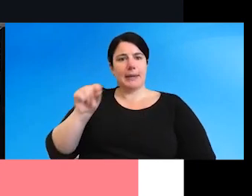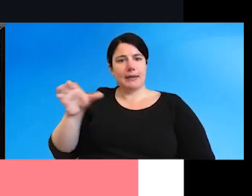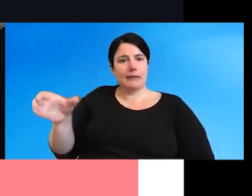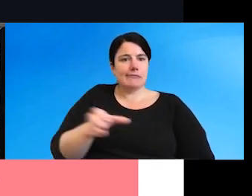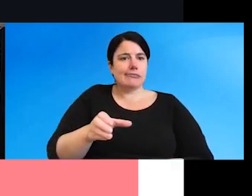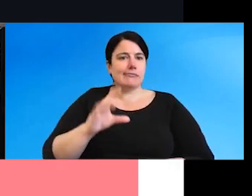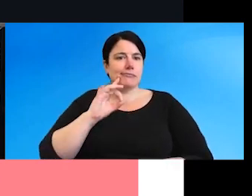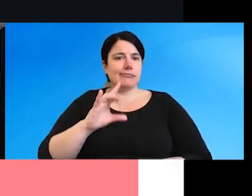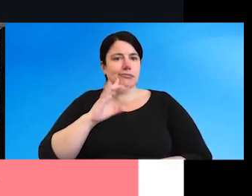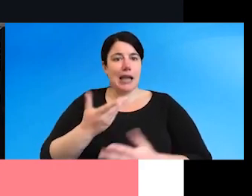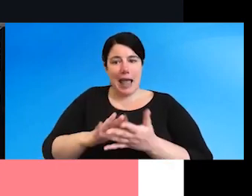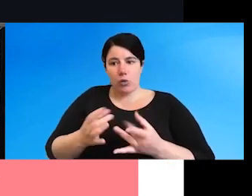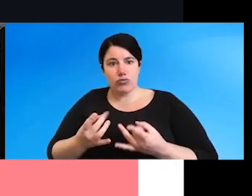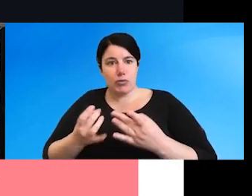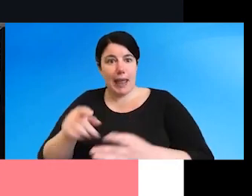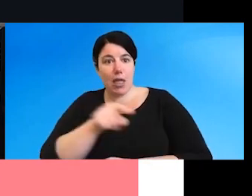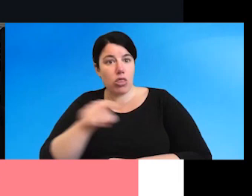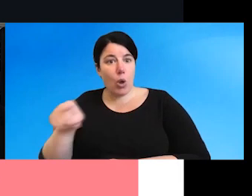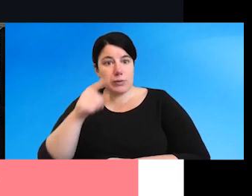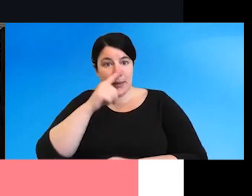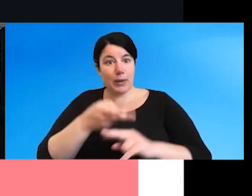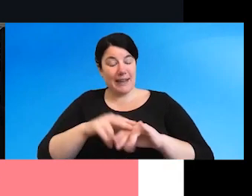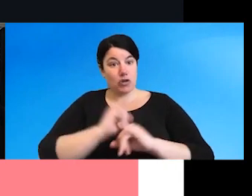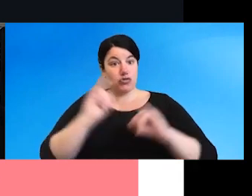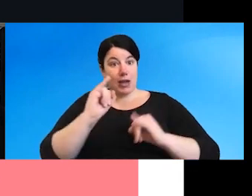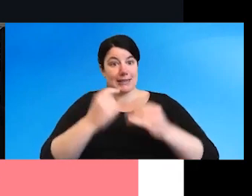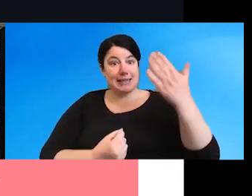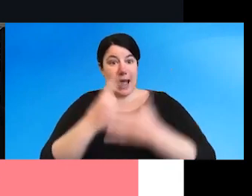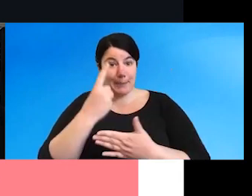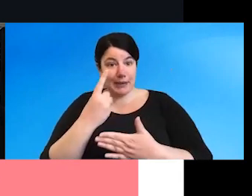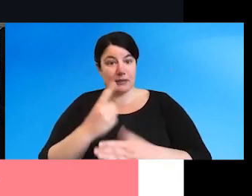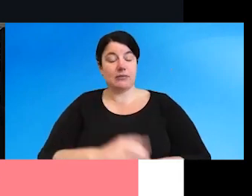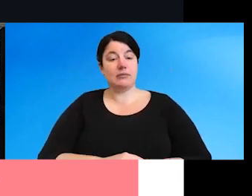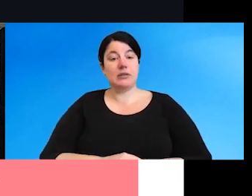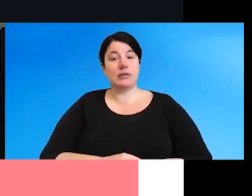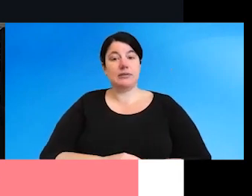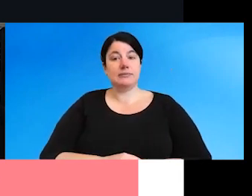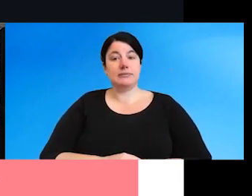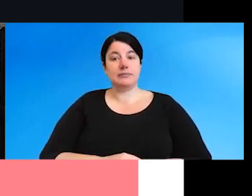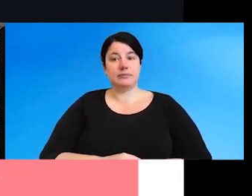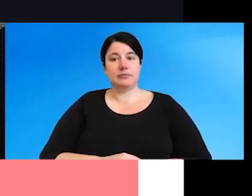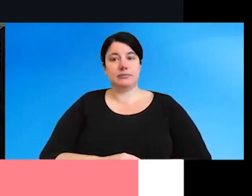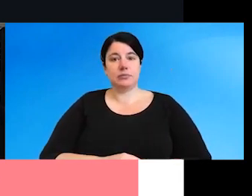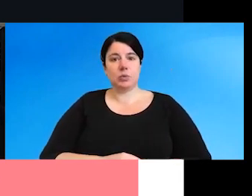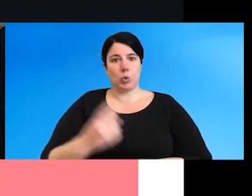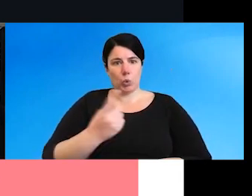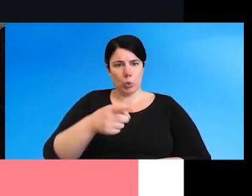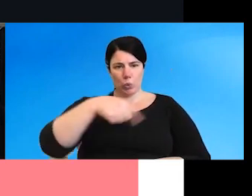would you prepare those people for a crisis situation. You want to think about who would be your key stakeholders you would need to